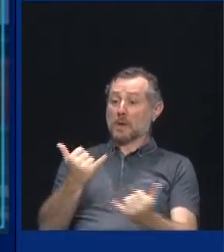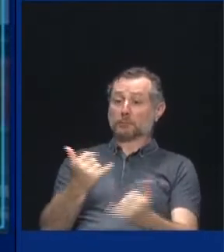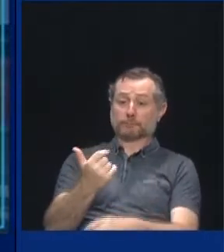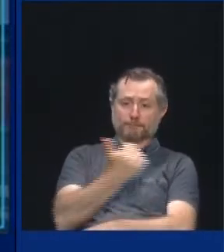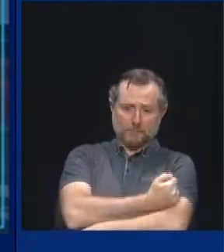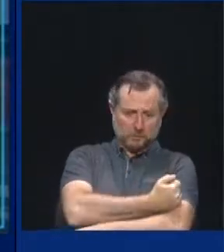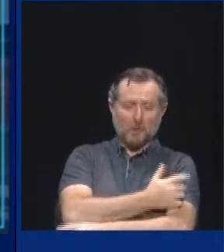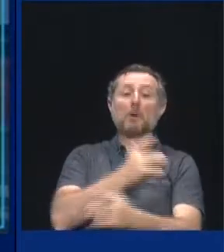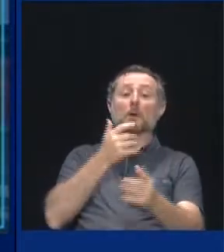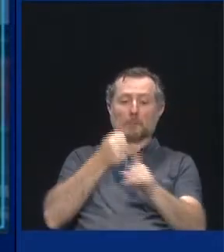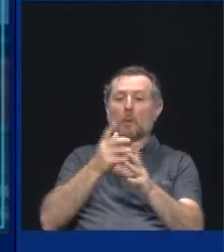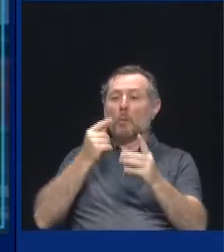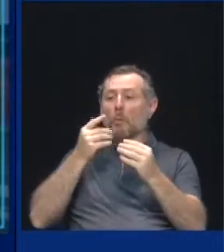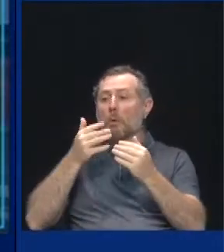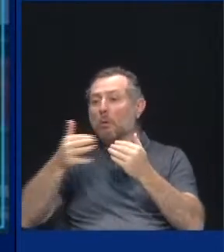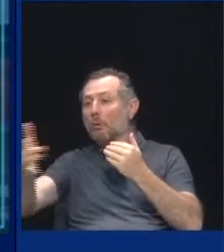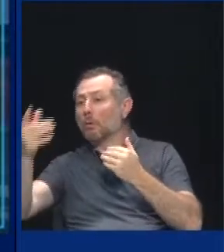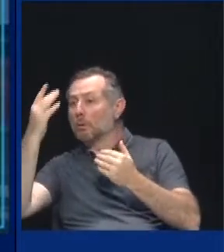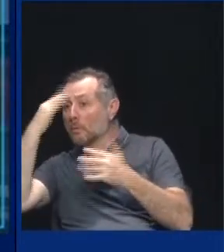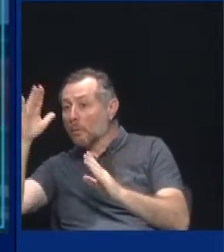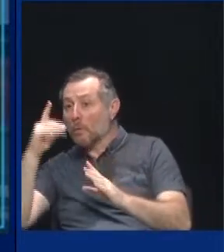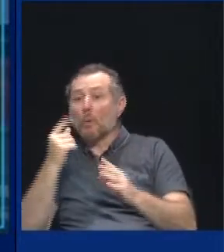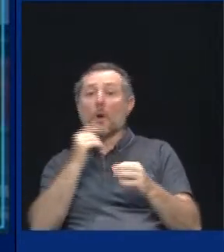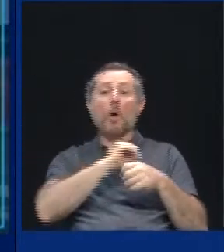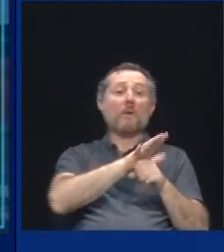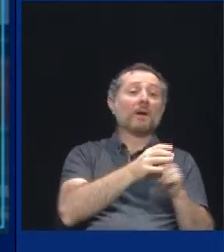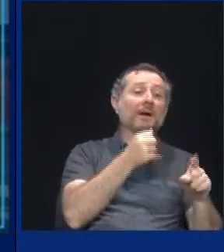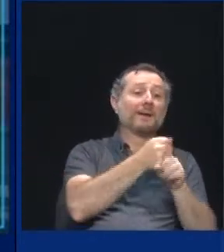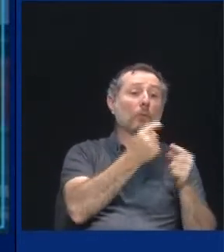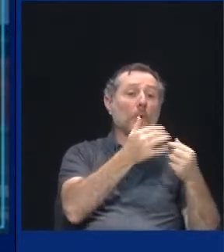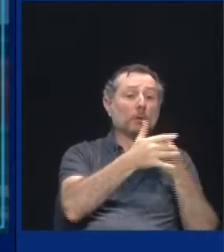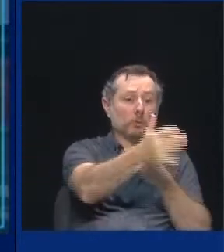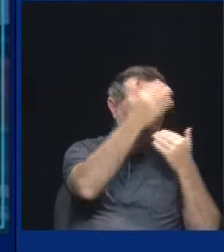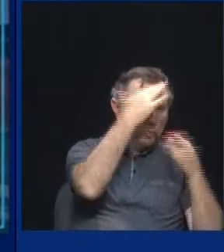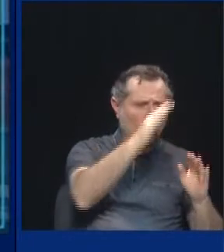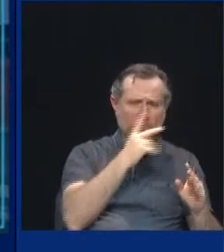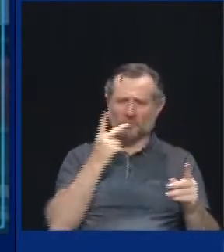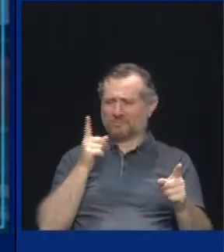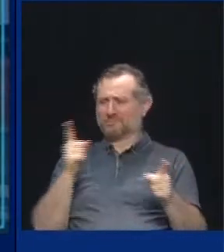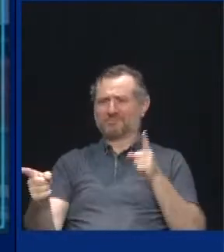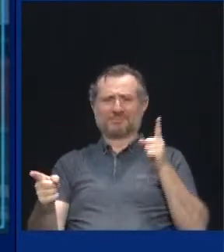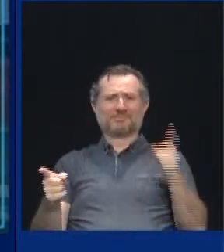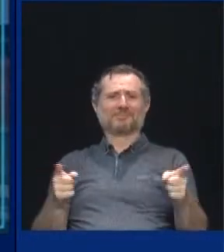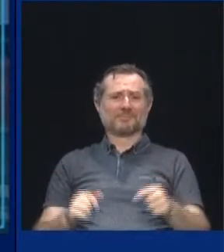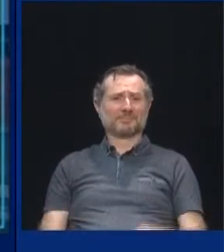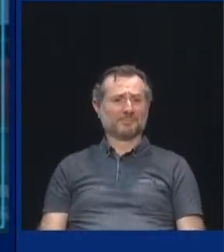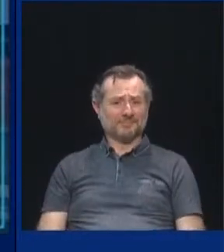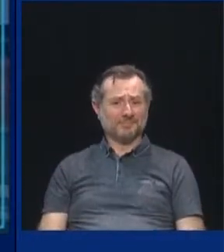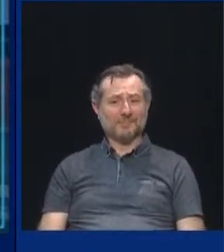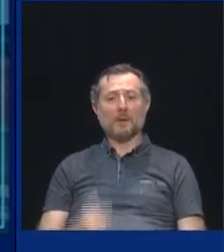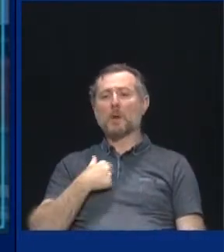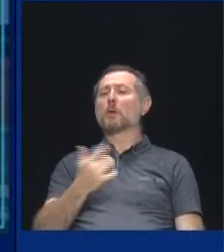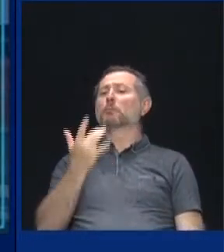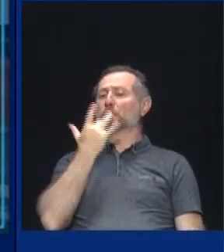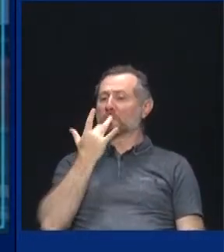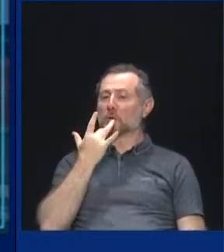SO, YES, WE DON'T KNOW THE LONG-TERM CONSEQUENCES OF THE VACCINE. BUT WE DON'T KNOW THE LONG-TERM CONSEQUENCES OF COVID EITHER.